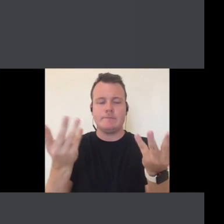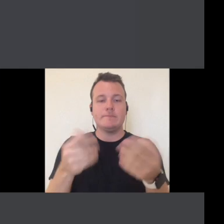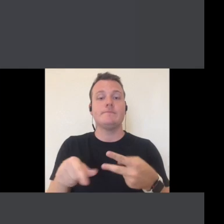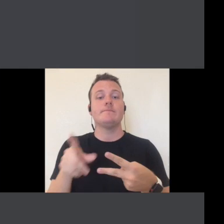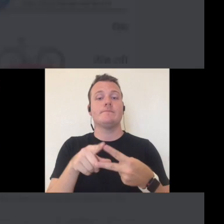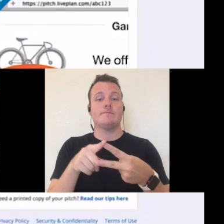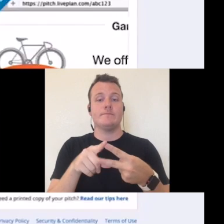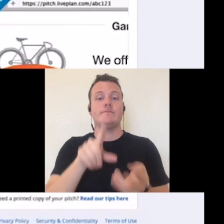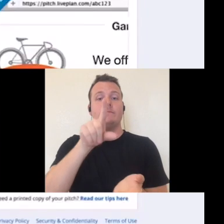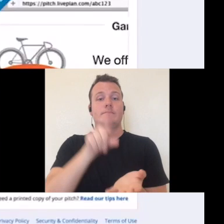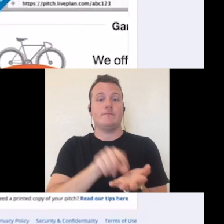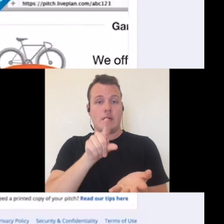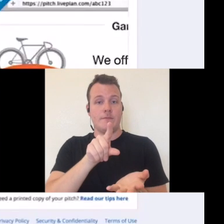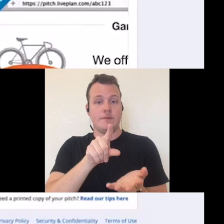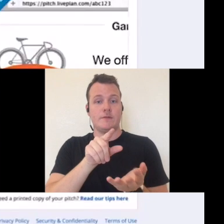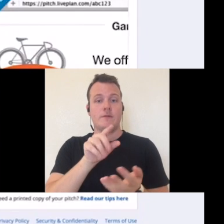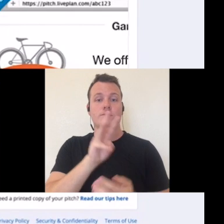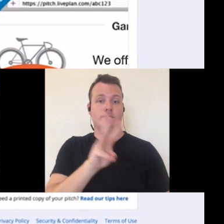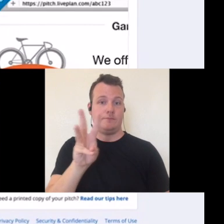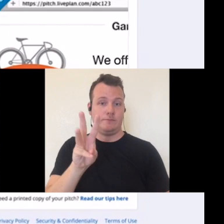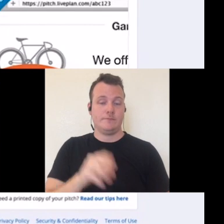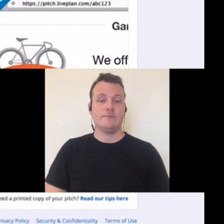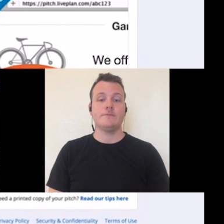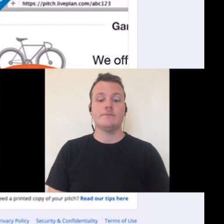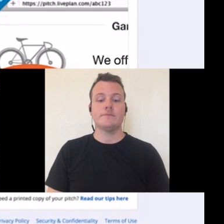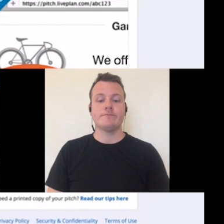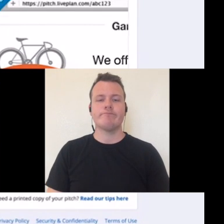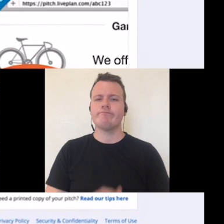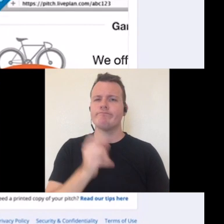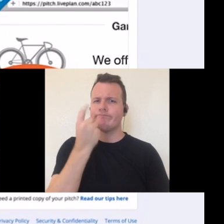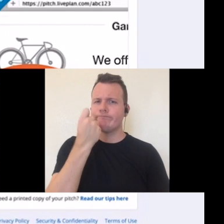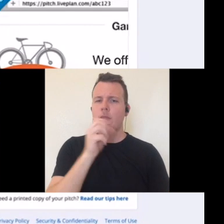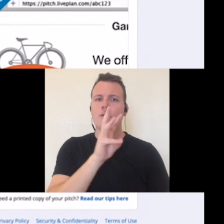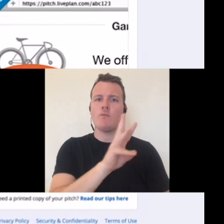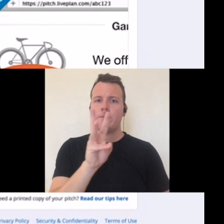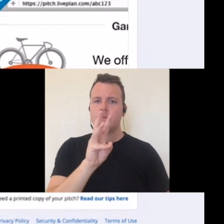share it with others . First you can publish it as a web page and